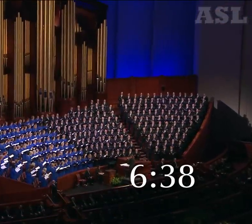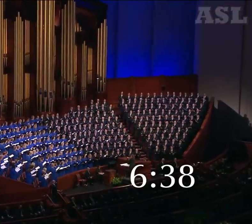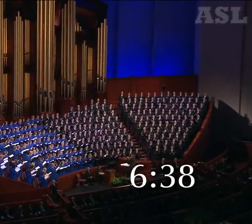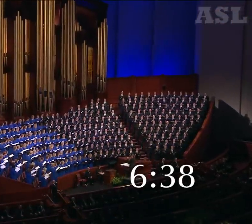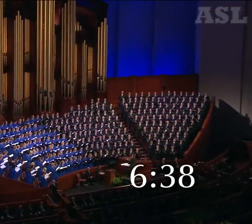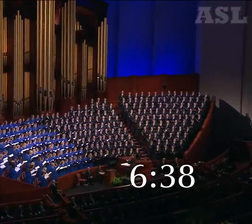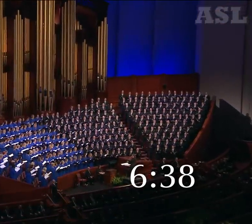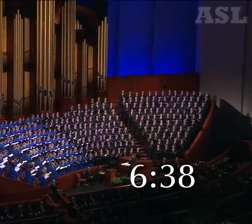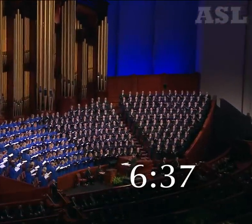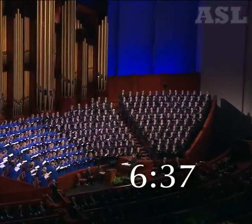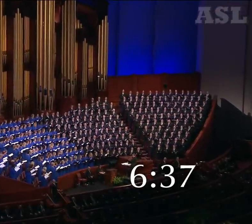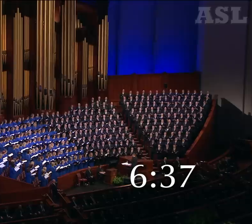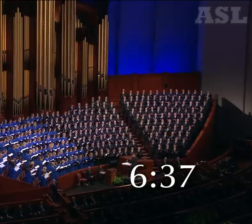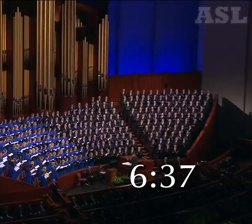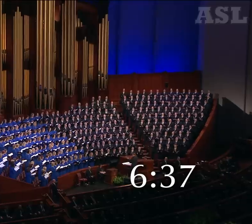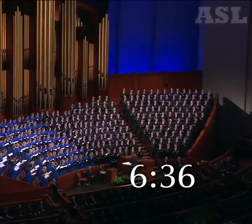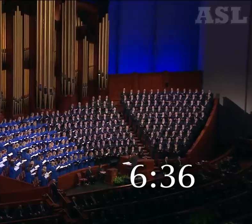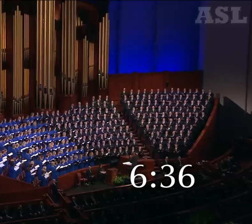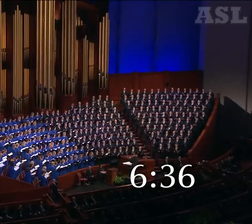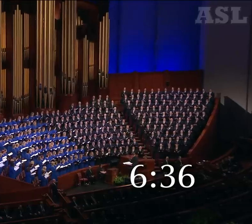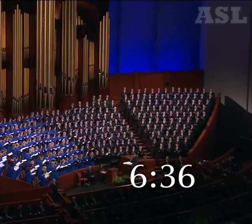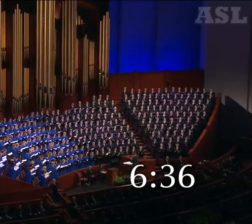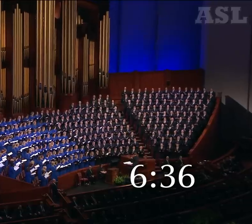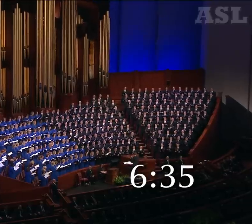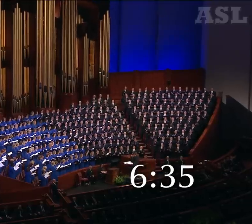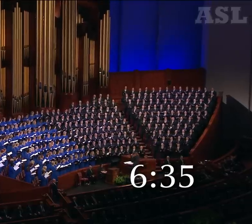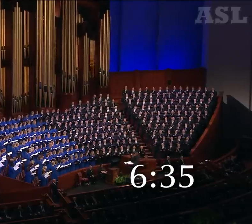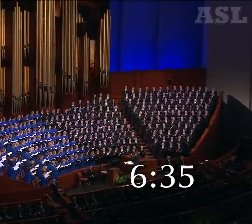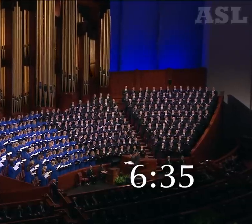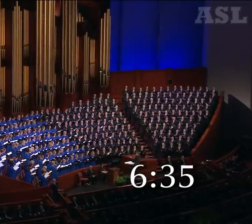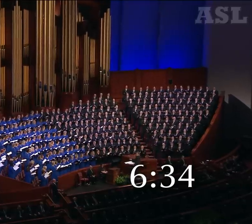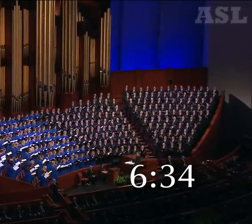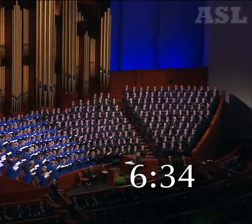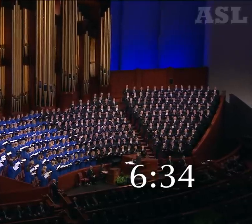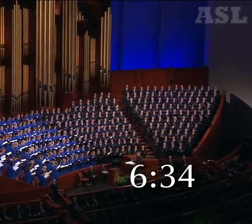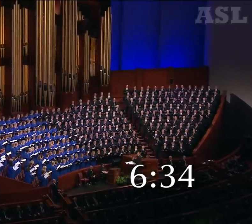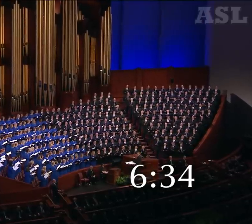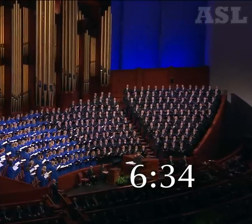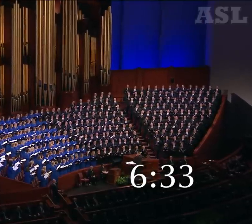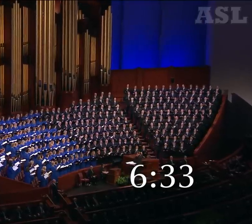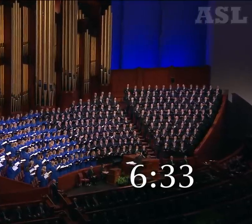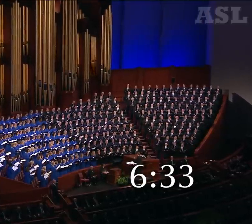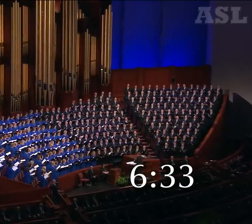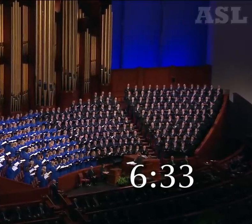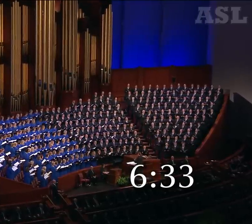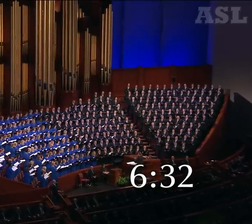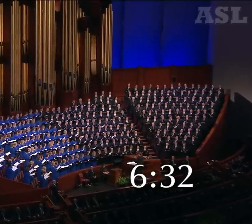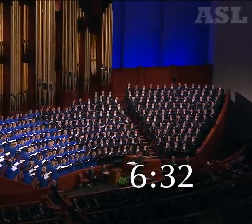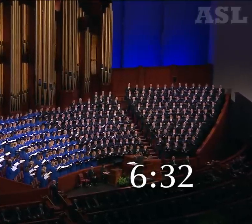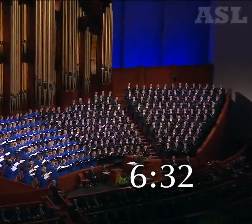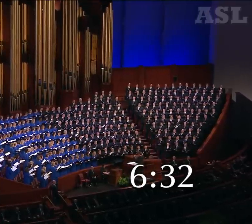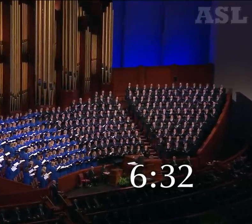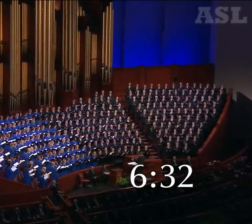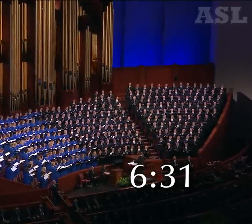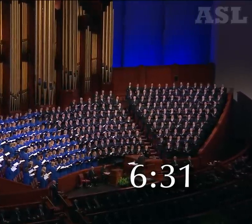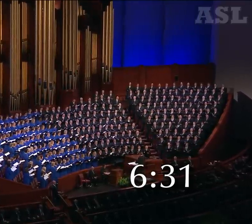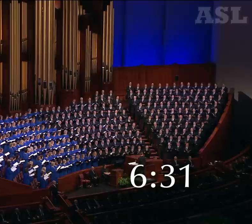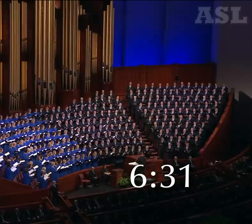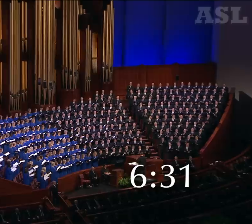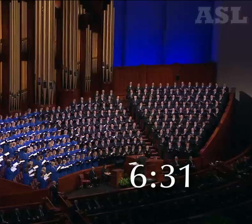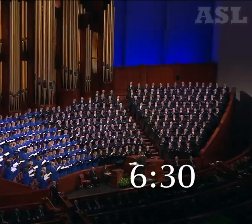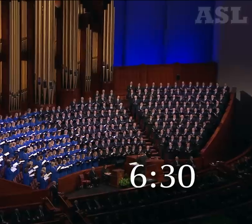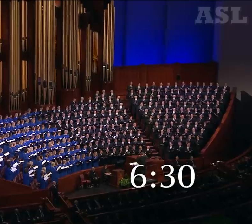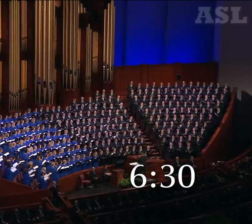CLOSED CAPTION CHANNEL